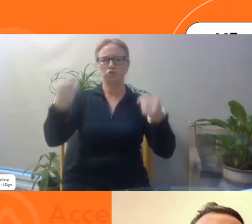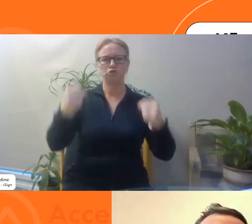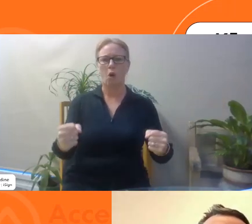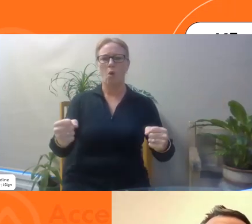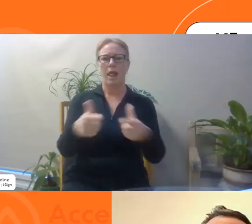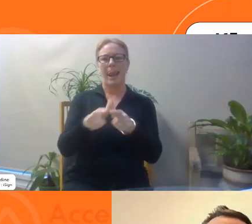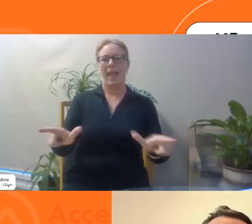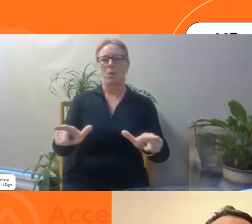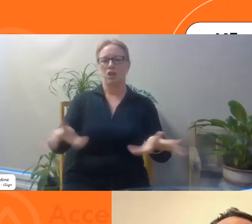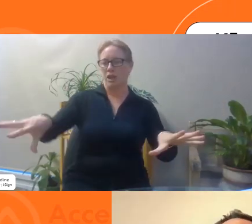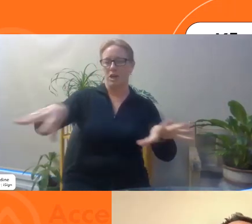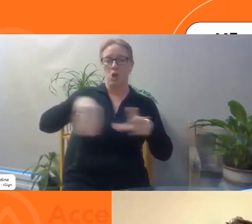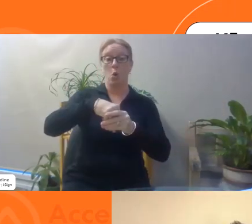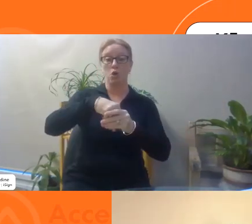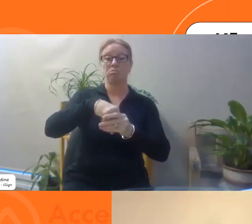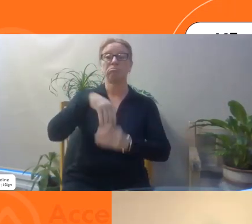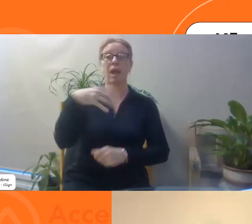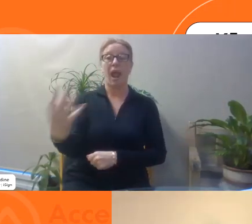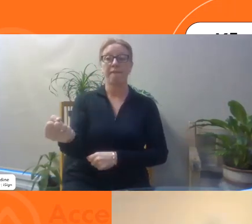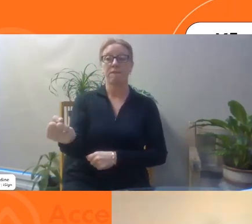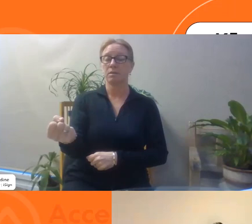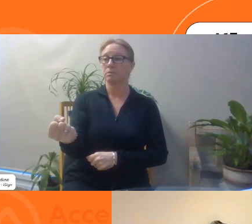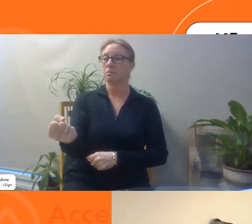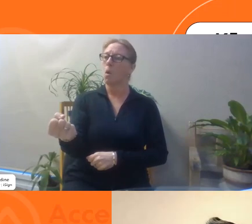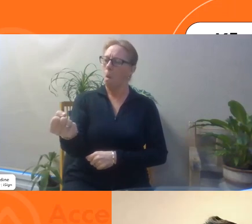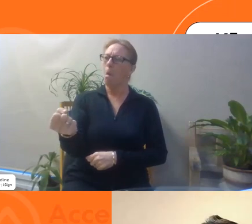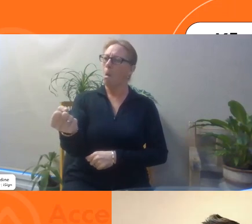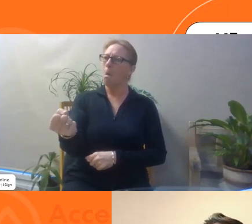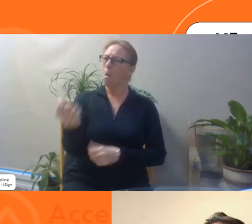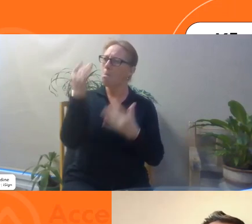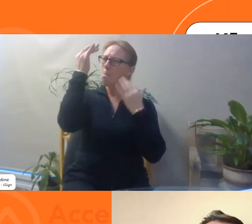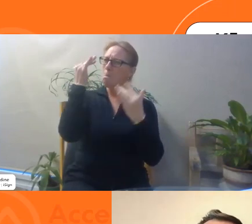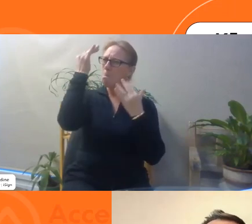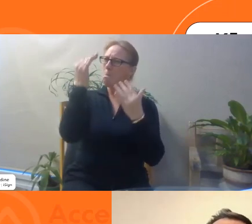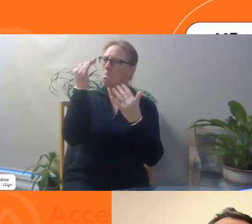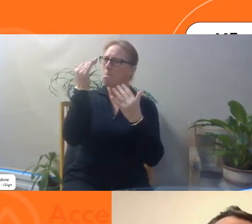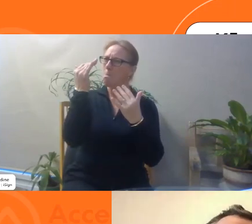think is something that we could reflect upon when we think about